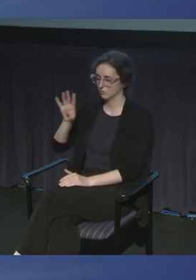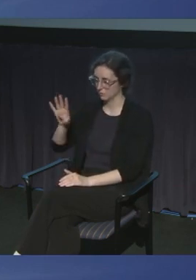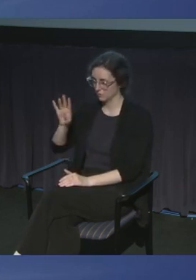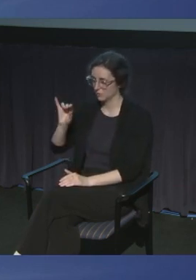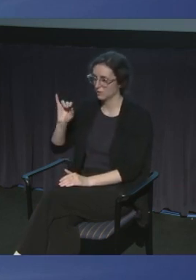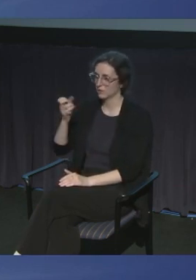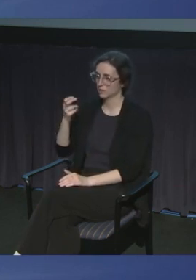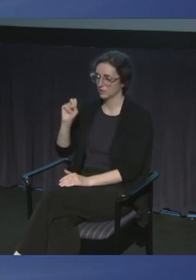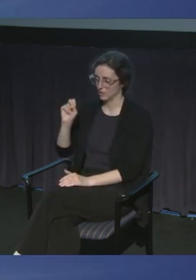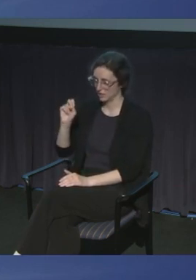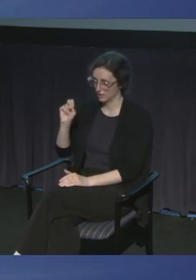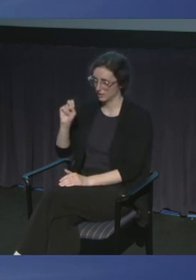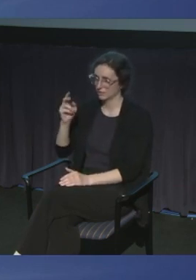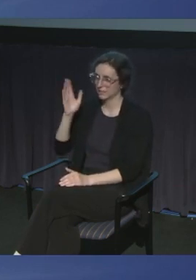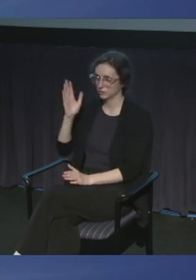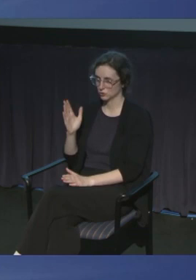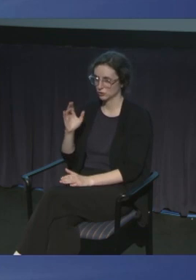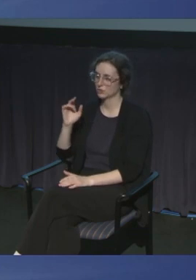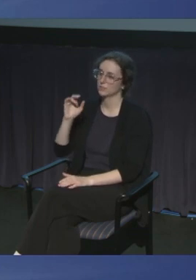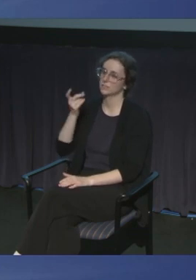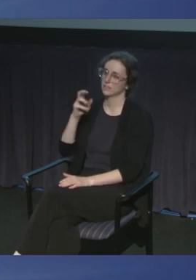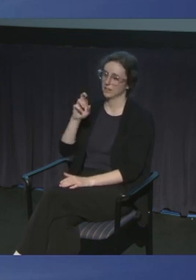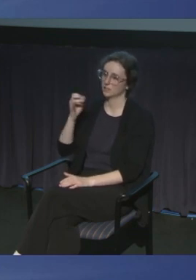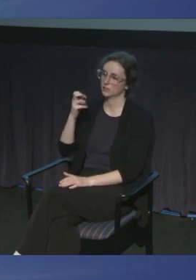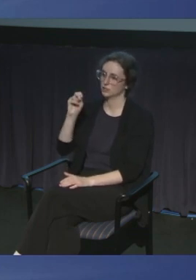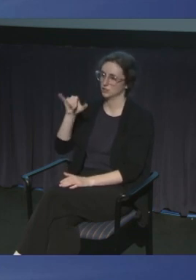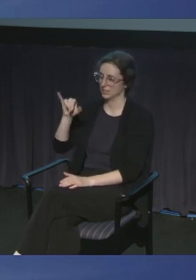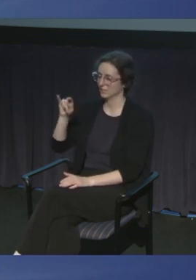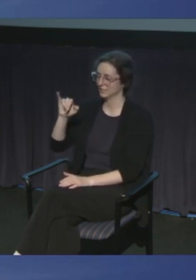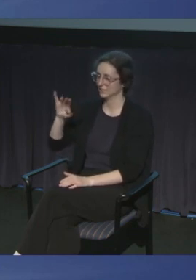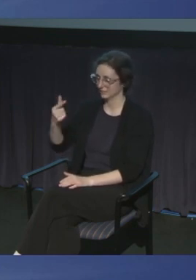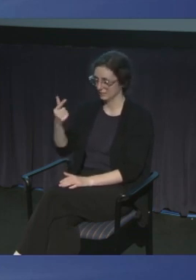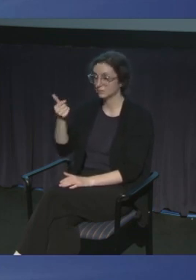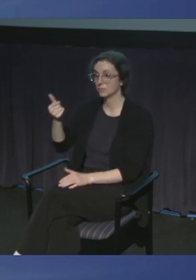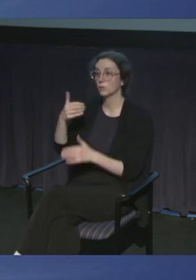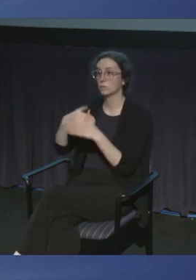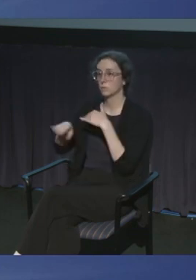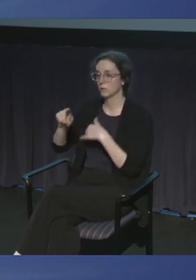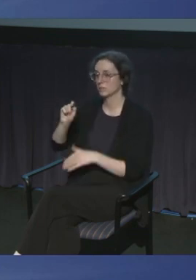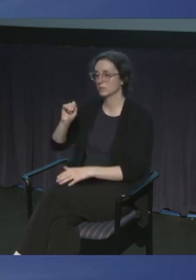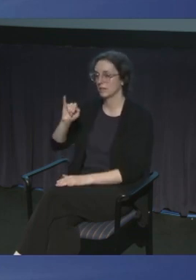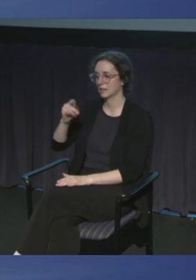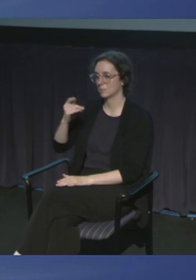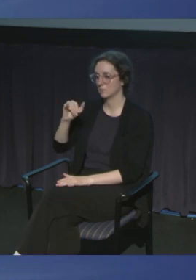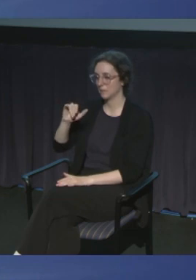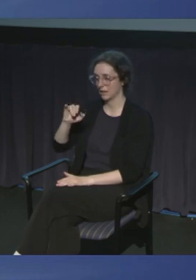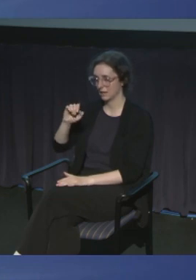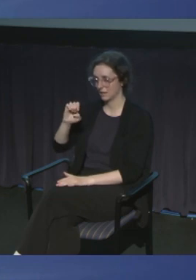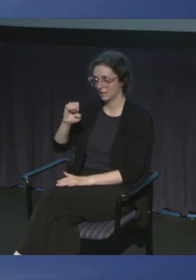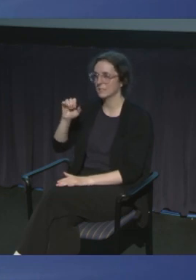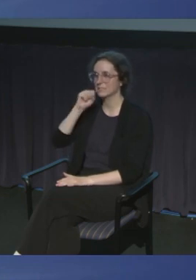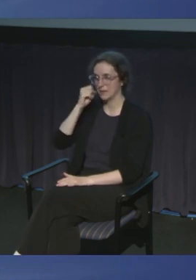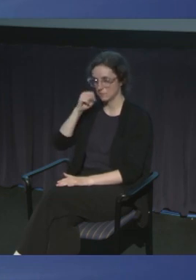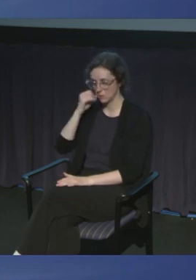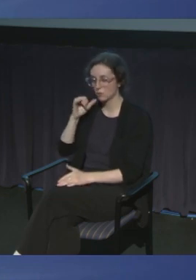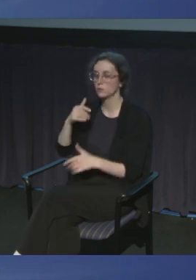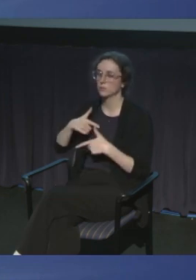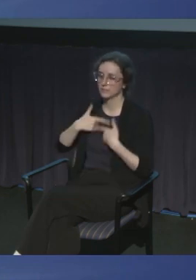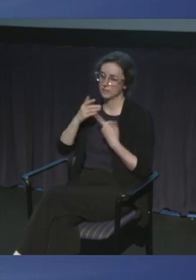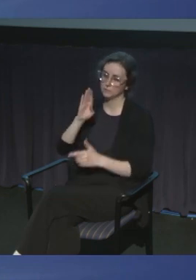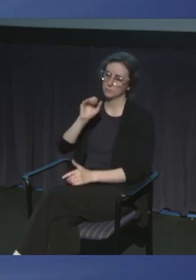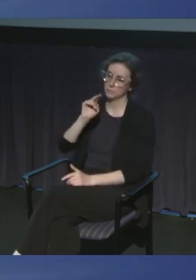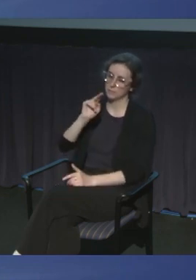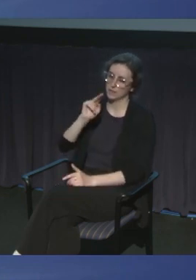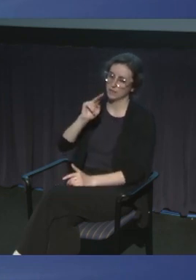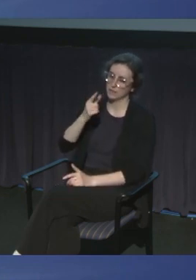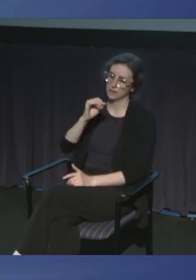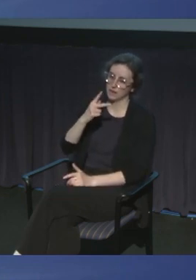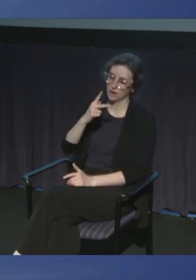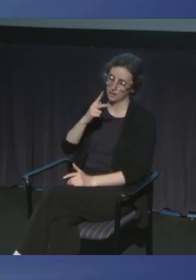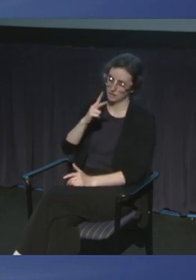JENNY PAN-YUN TING.